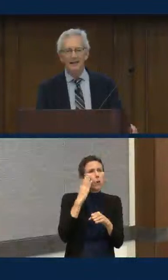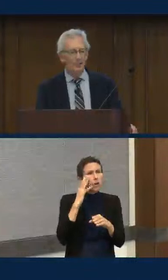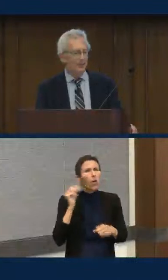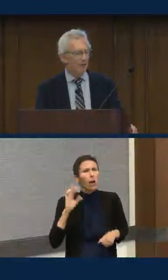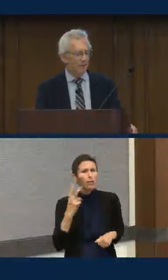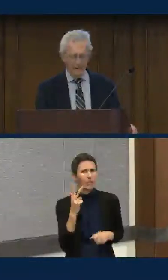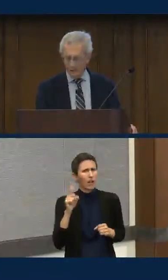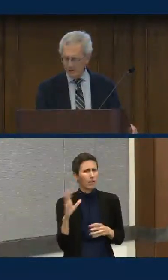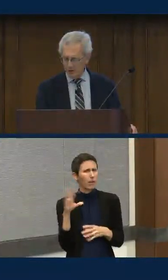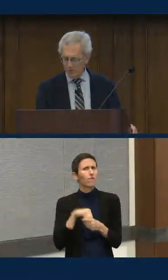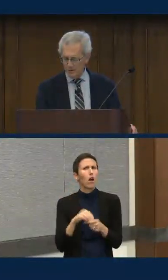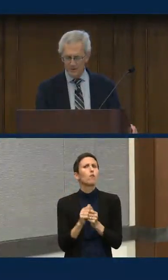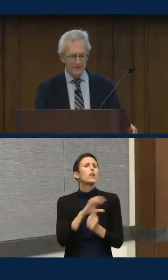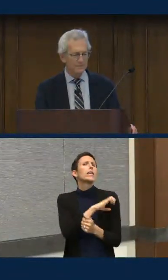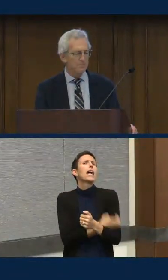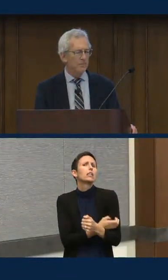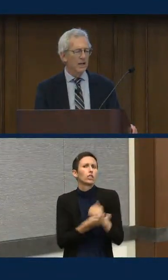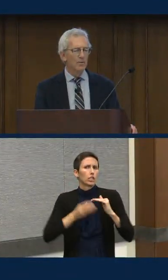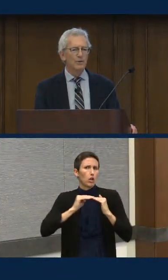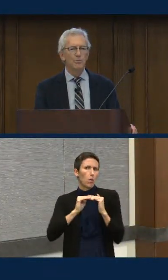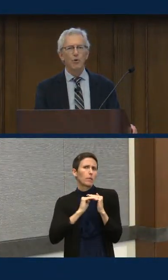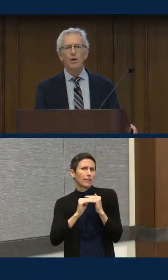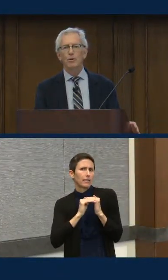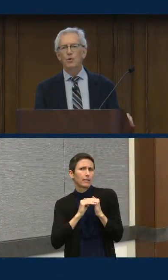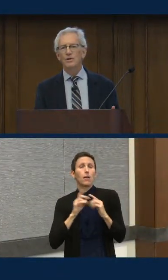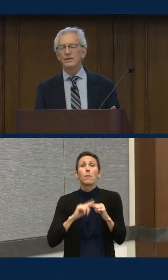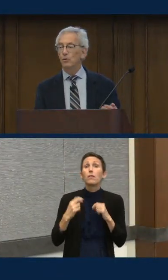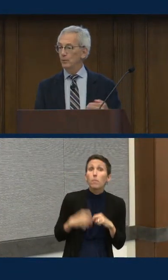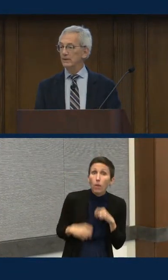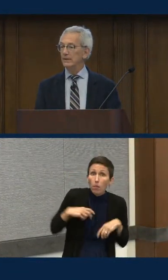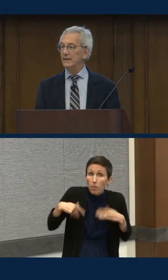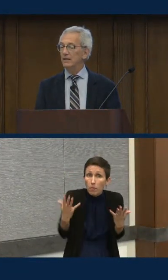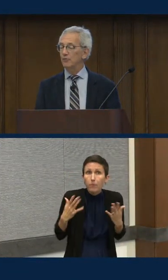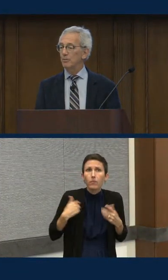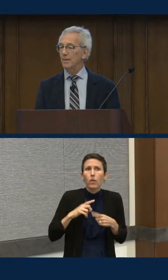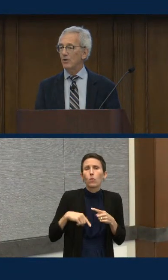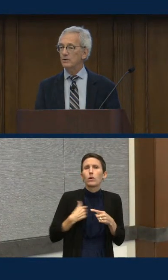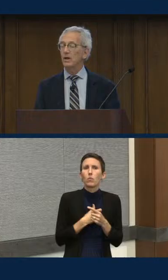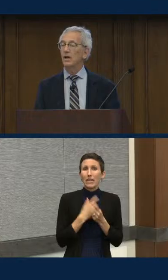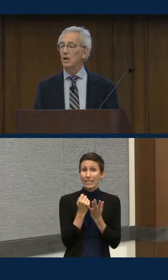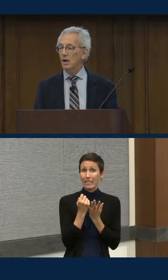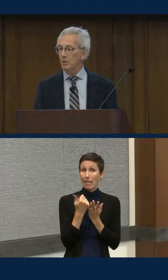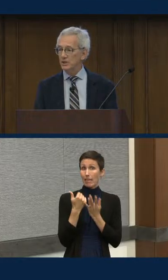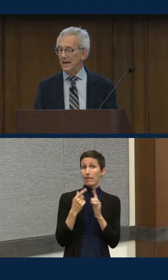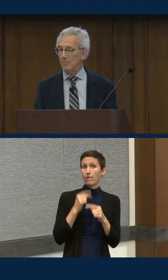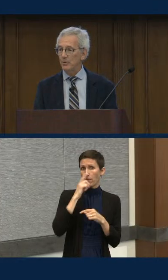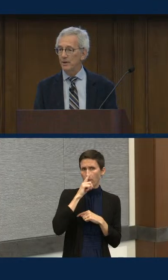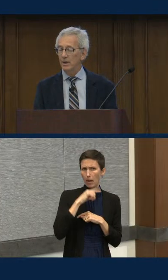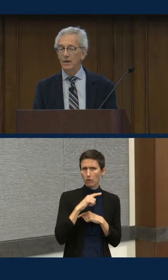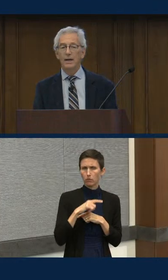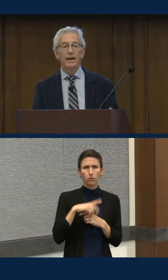energy homeostasis but the problem was that when we deleted it from the mouse not much